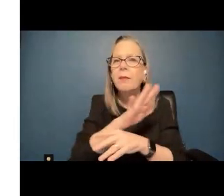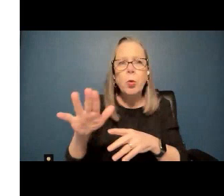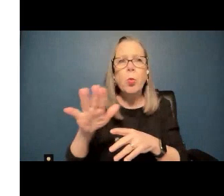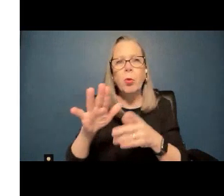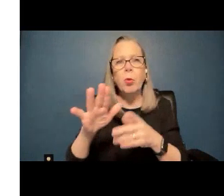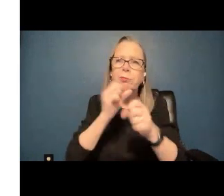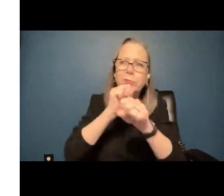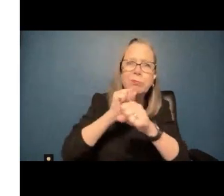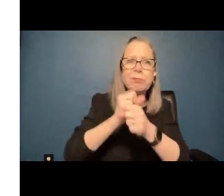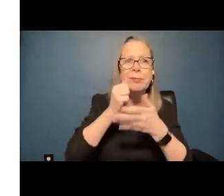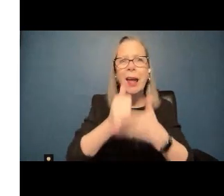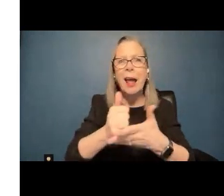And with that, I turn it back over to Steven.